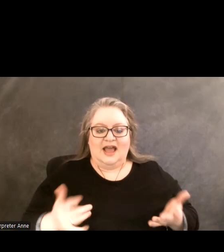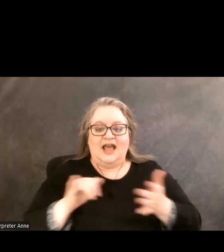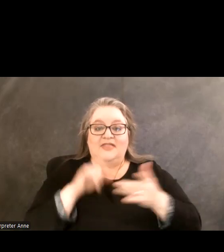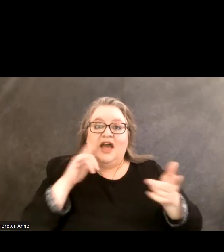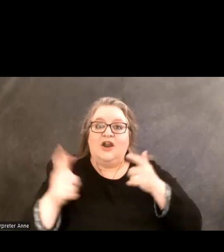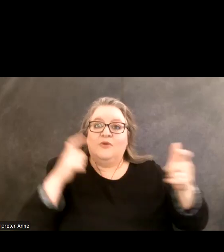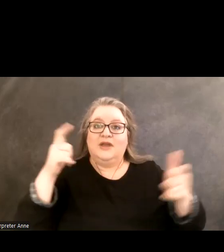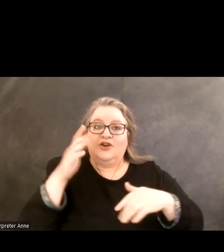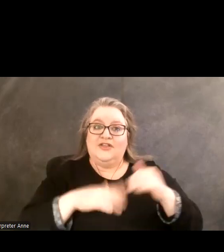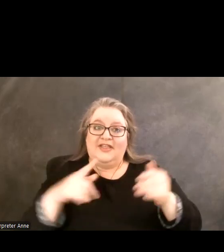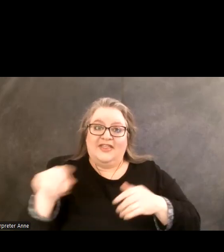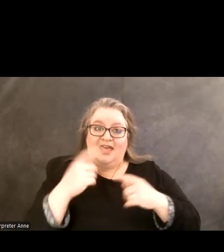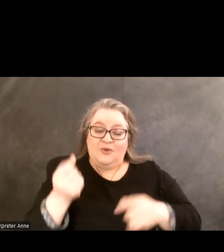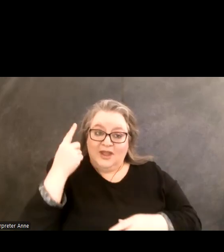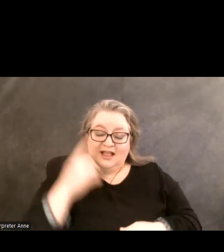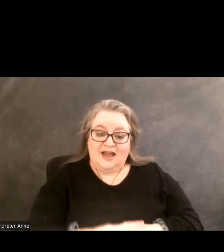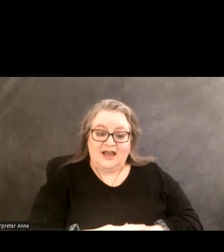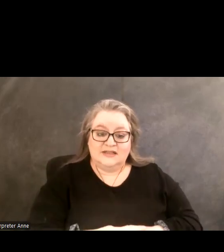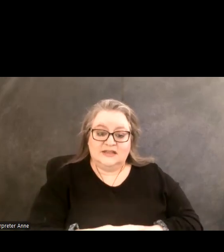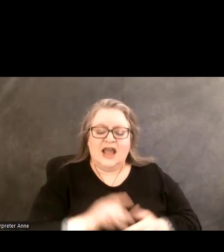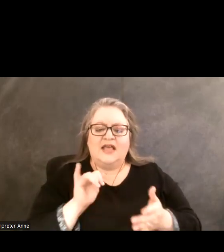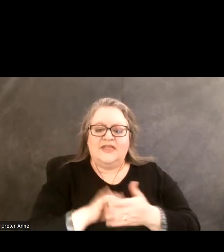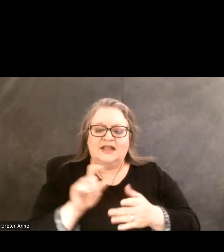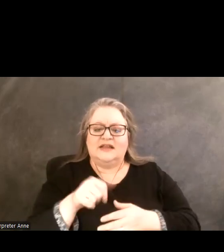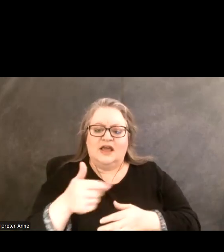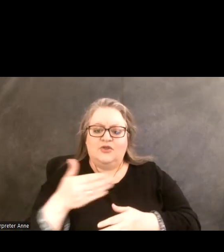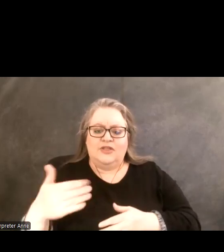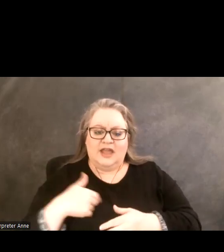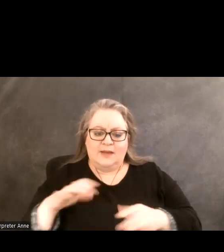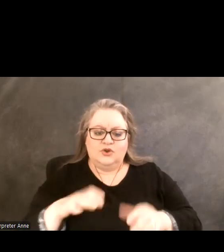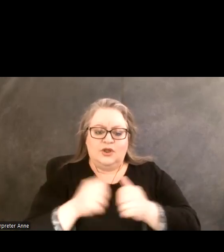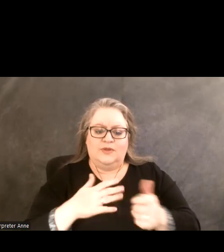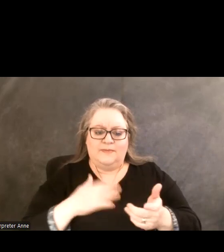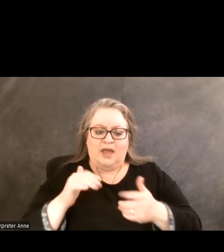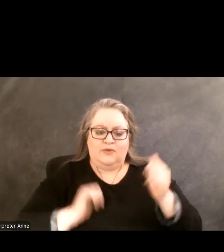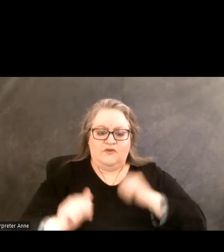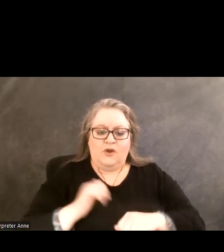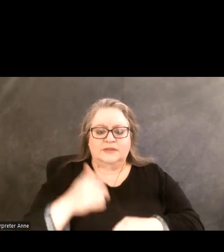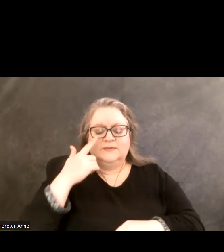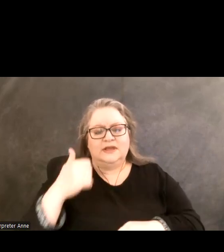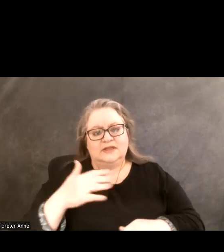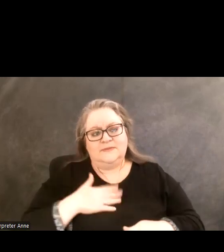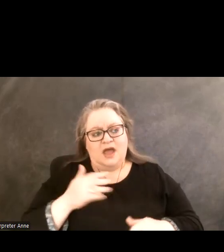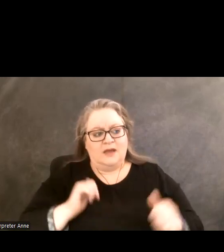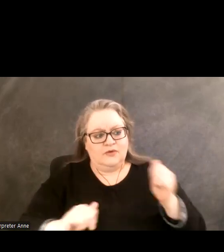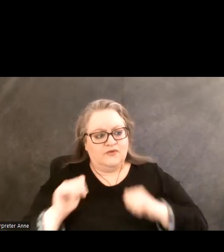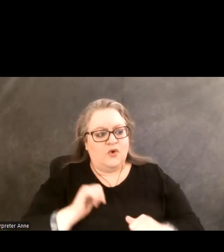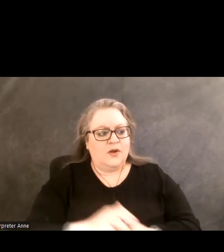realize, which is another thing that I'm doing with my performance, because my performance is about my